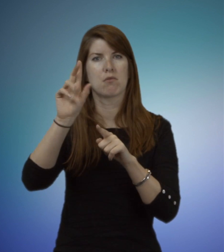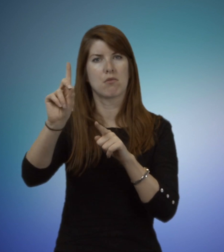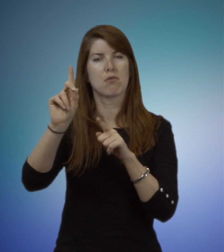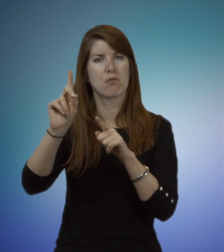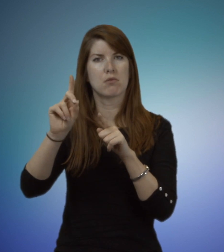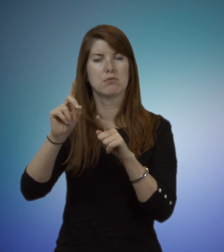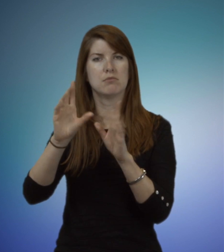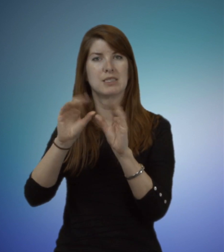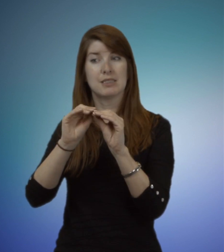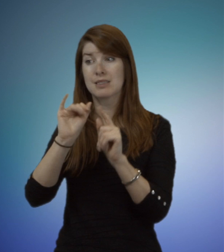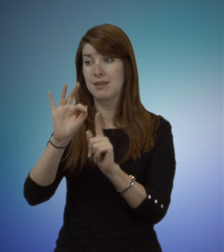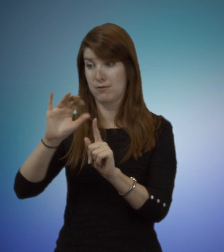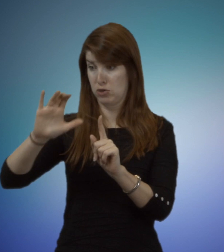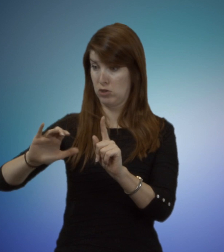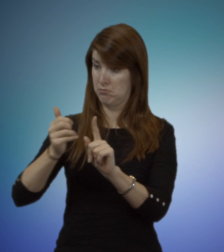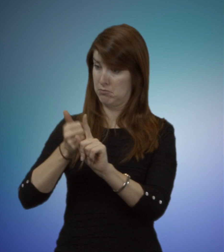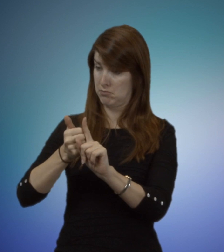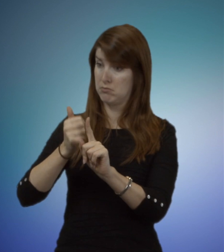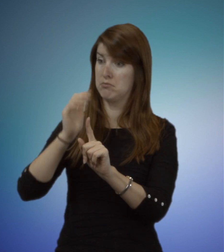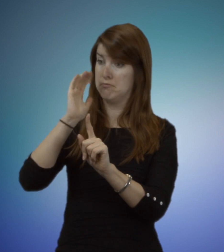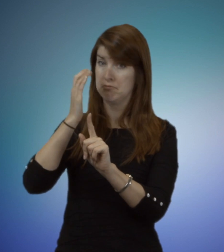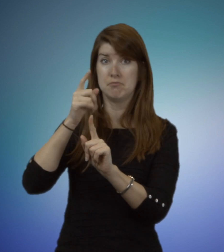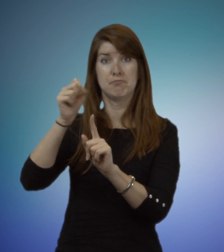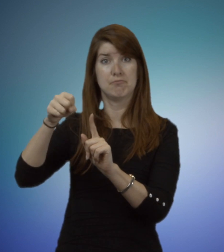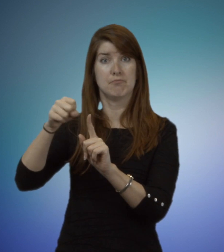and if a child is eligible for speech services in the school system,